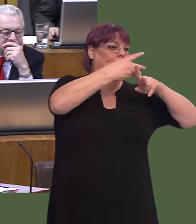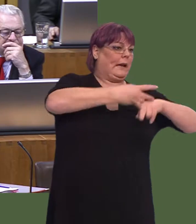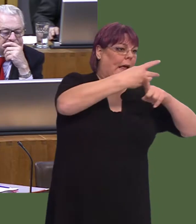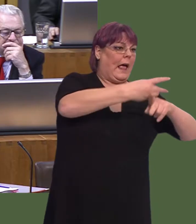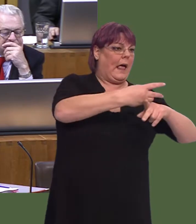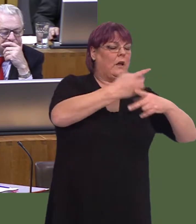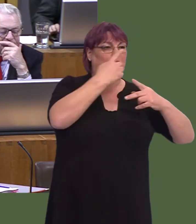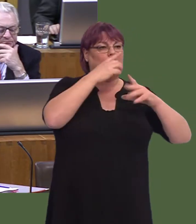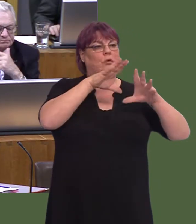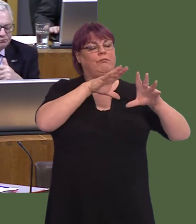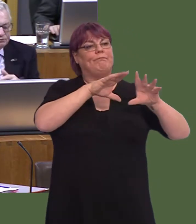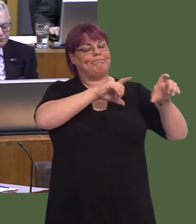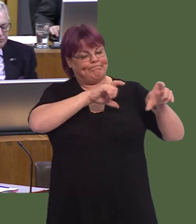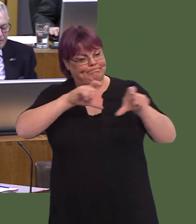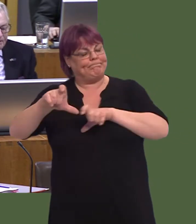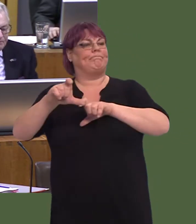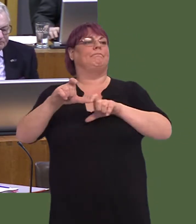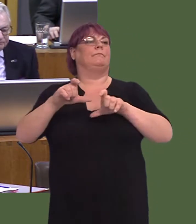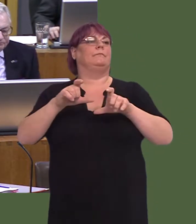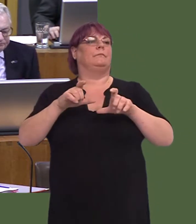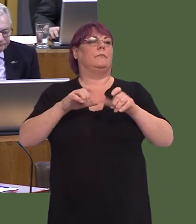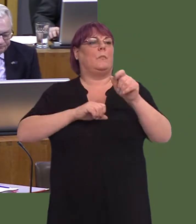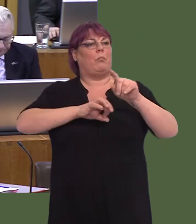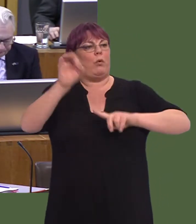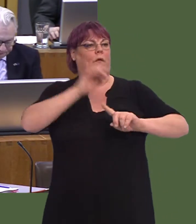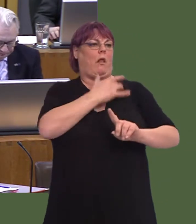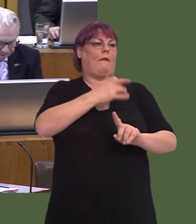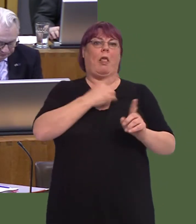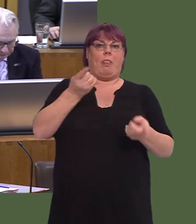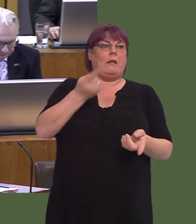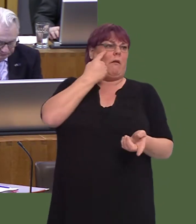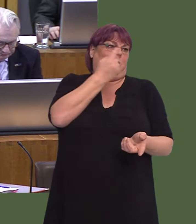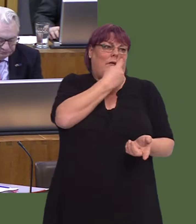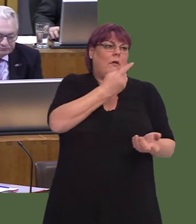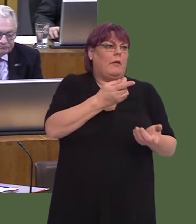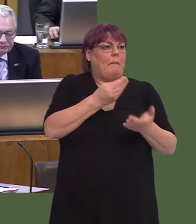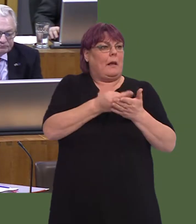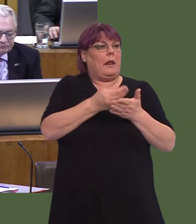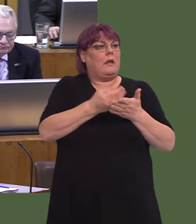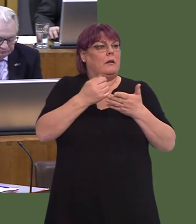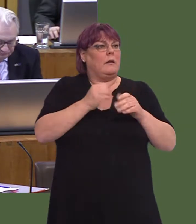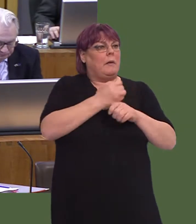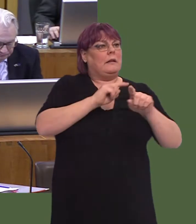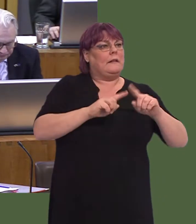This is a way in which public money makes a difference, and I'm surprised that UKIP can't bring themselves to praise that.